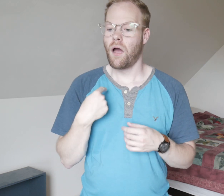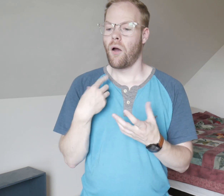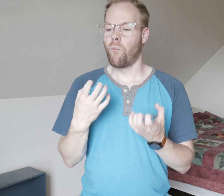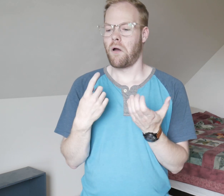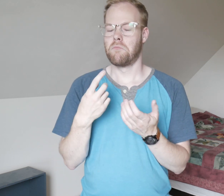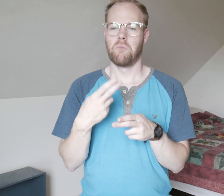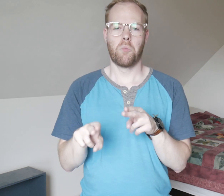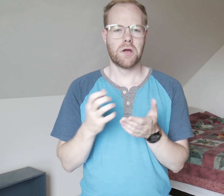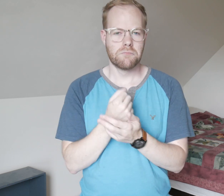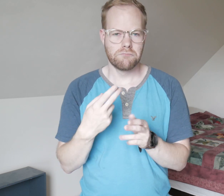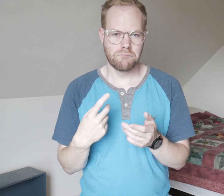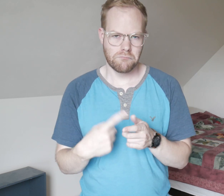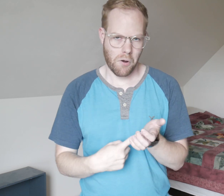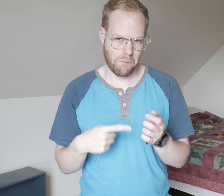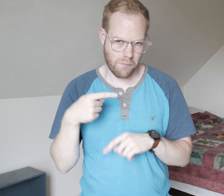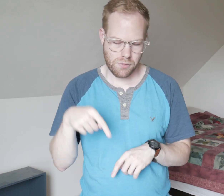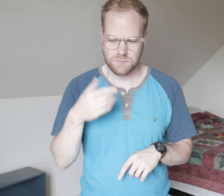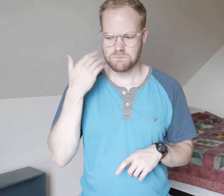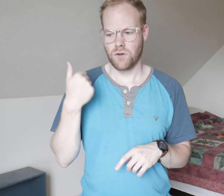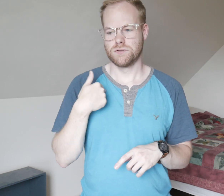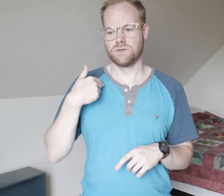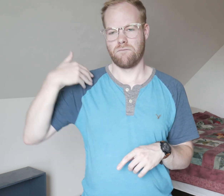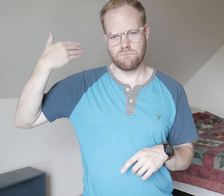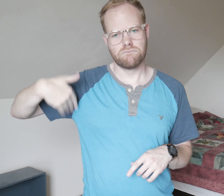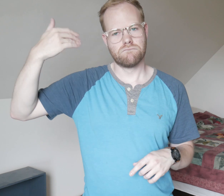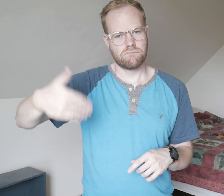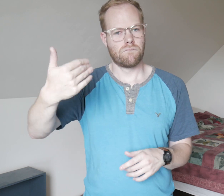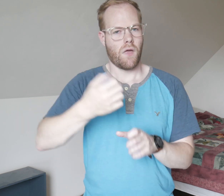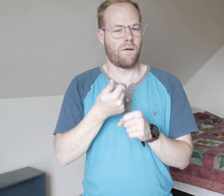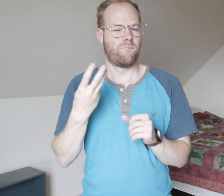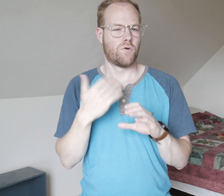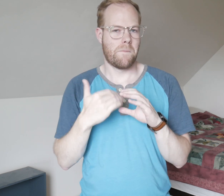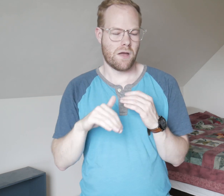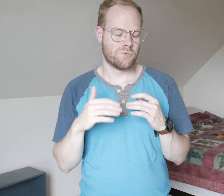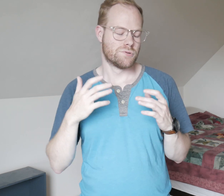I want to quickly talk about this, because I’ve been getting a few emails.